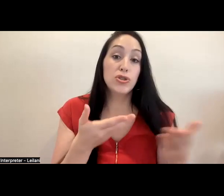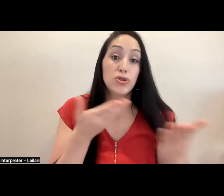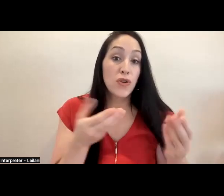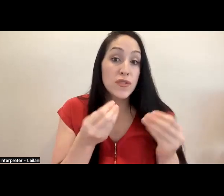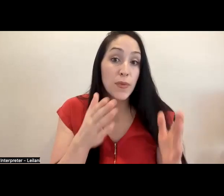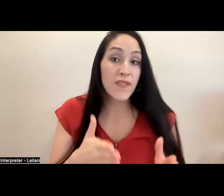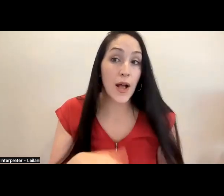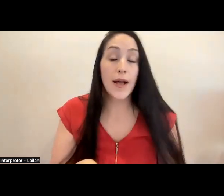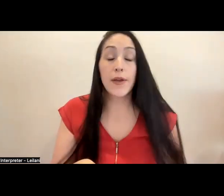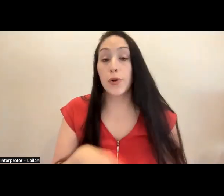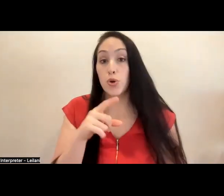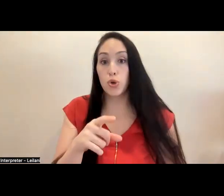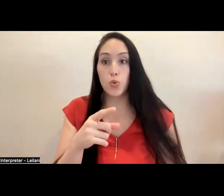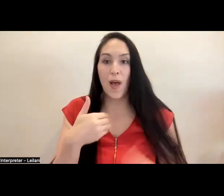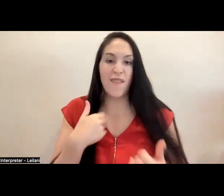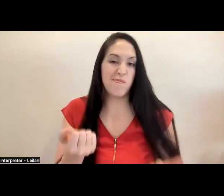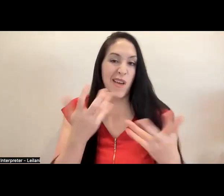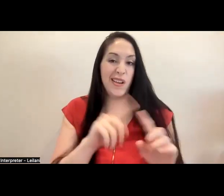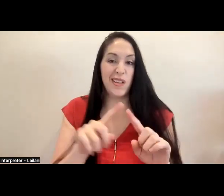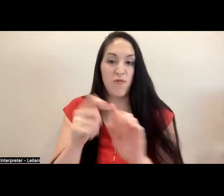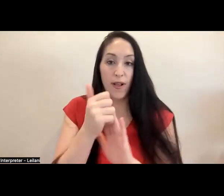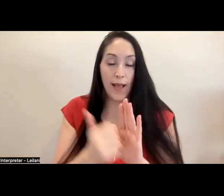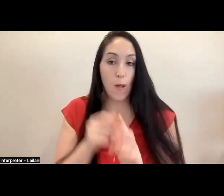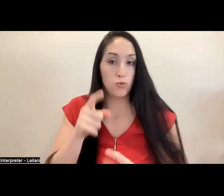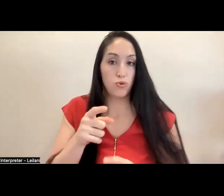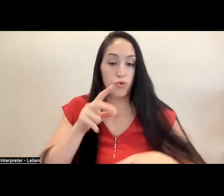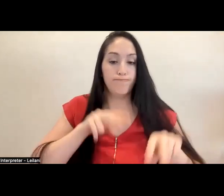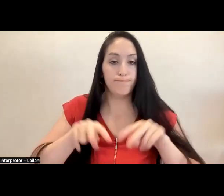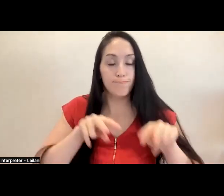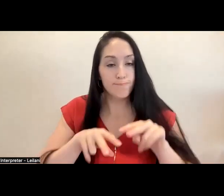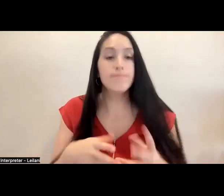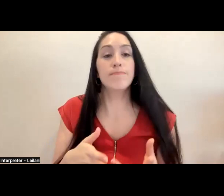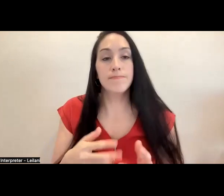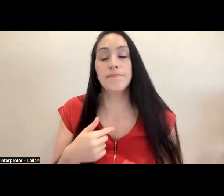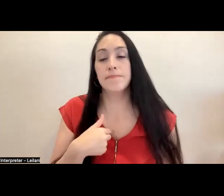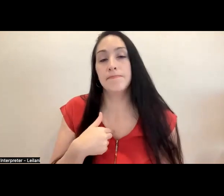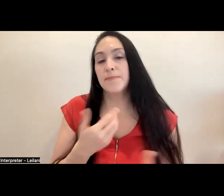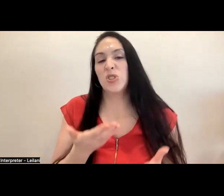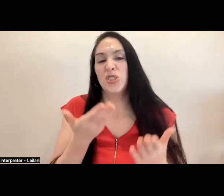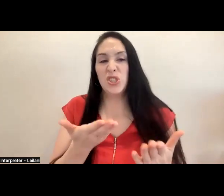11:21:14 We always suggest seeking the tax advisor for your unique situation.